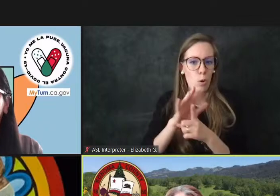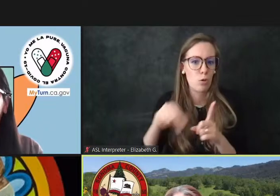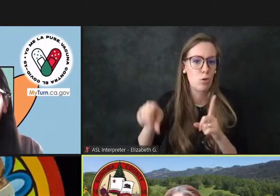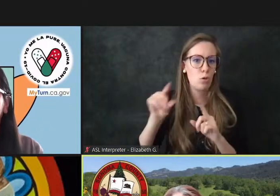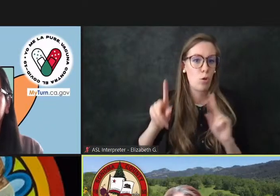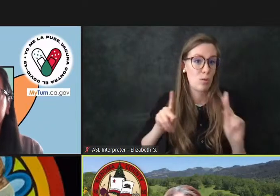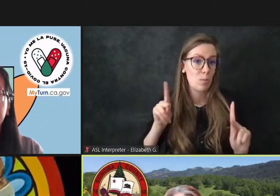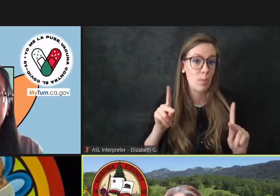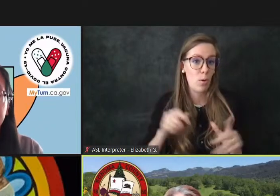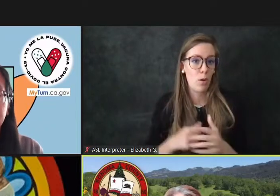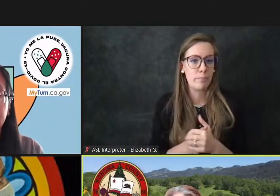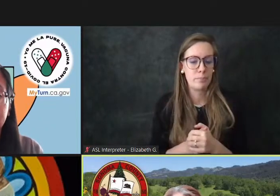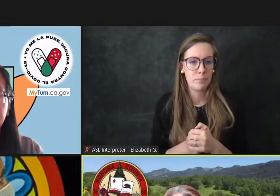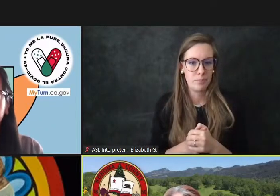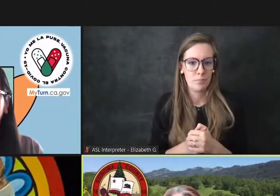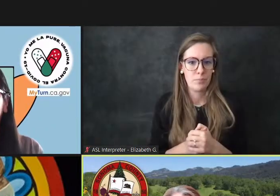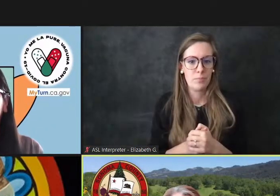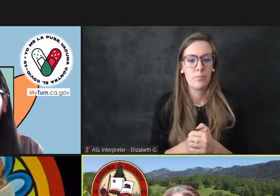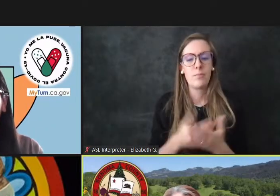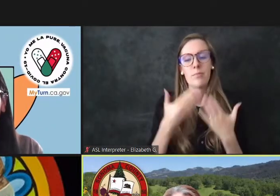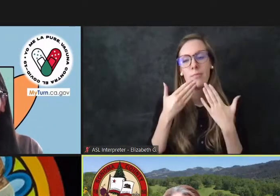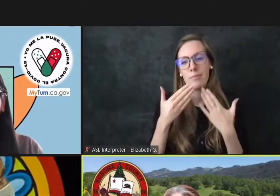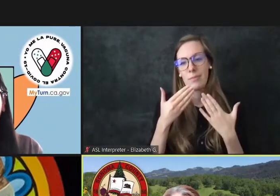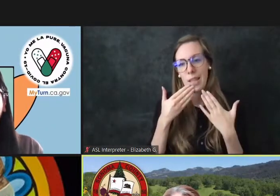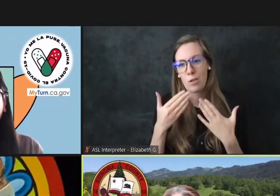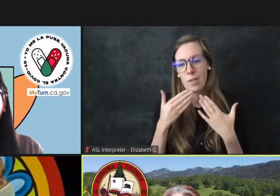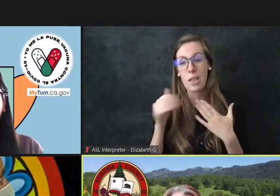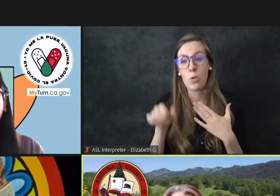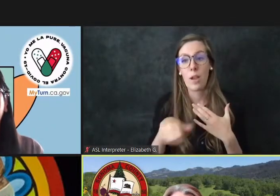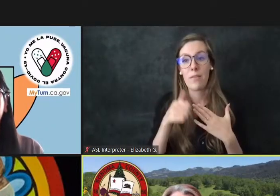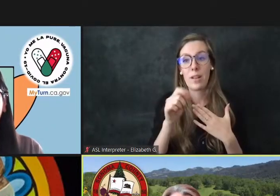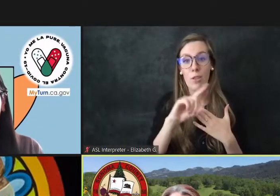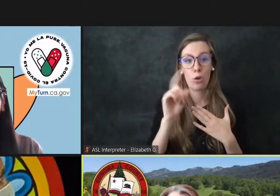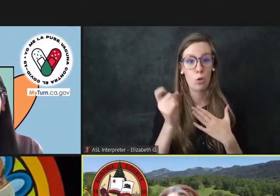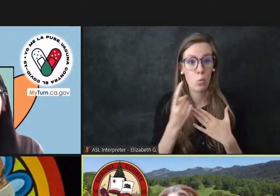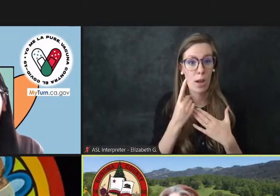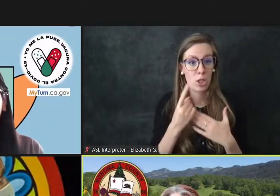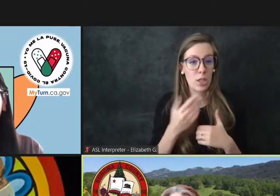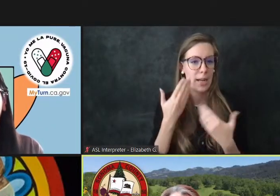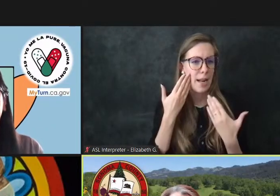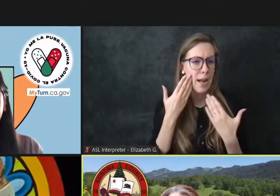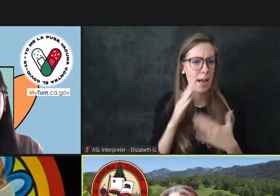Thank you, Christine. Another question that WEA received. And I'm not sure the question was for Robin.